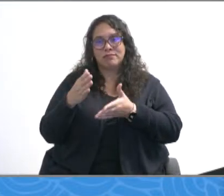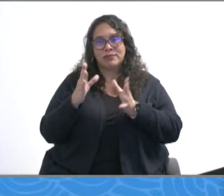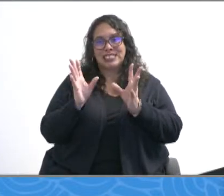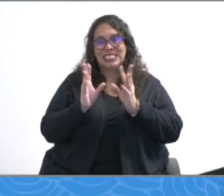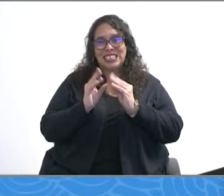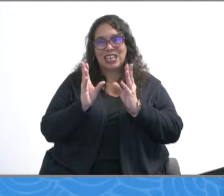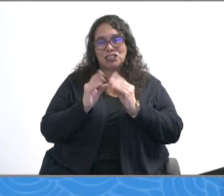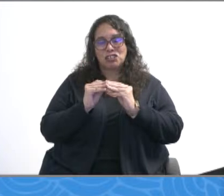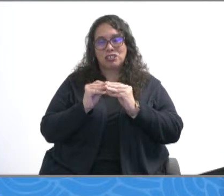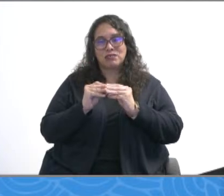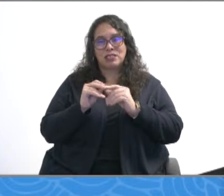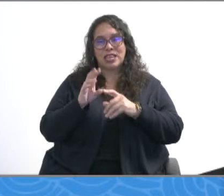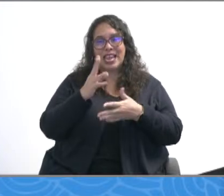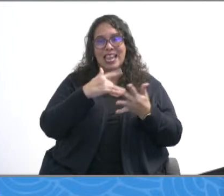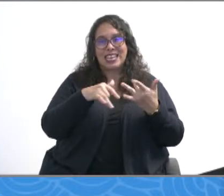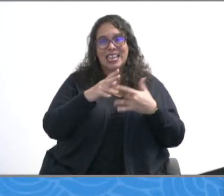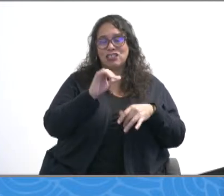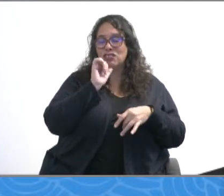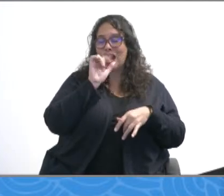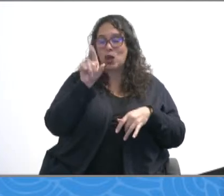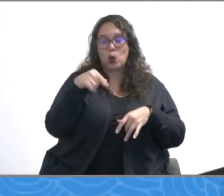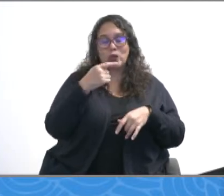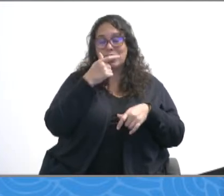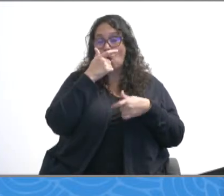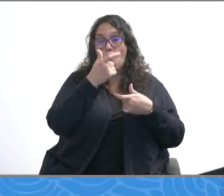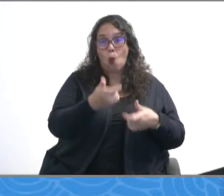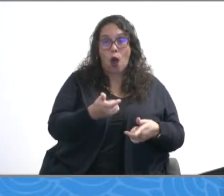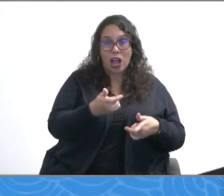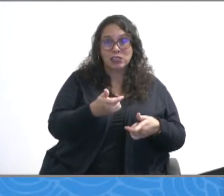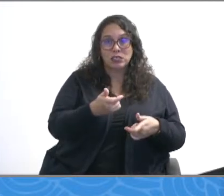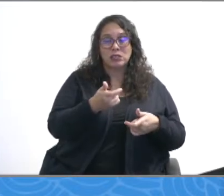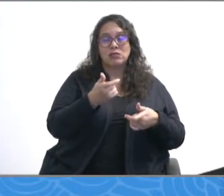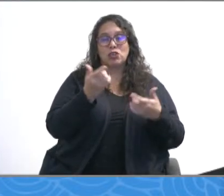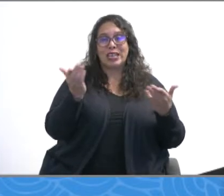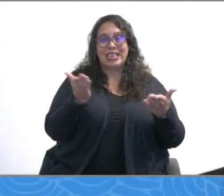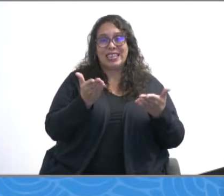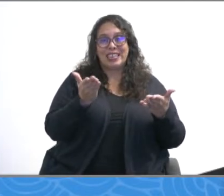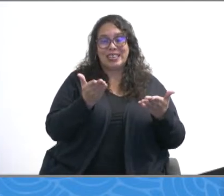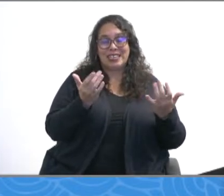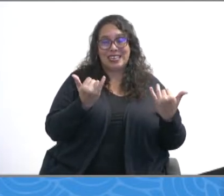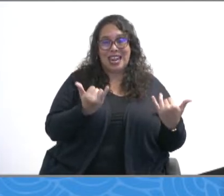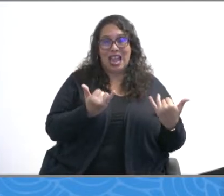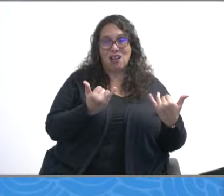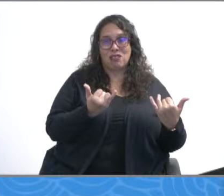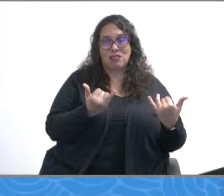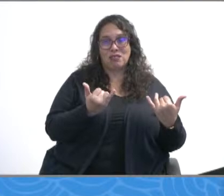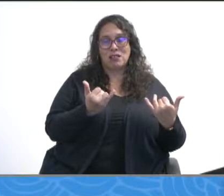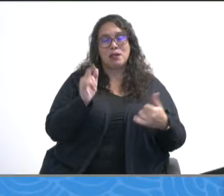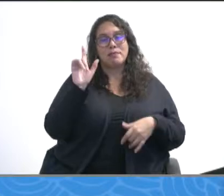to engage with not only those that are watching or those that are here right now, but those that are not here as well.